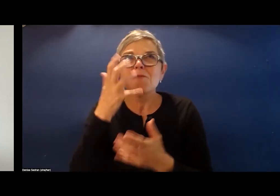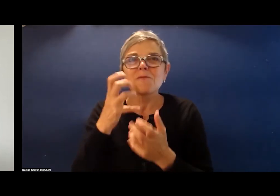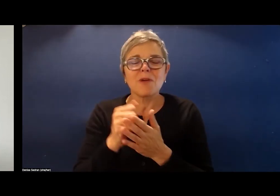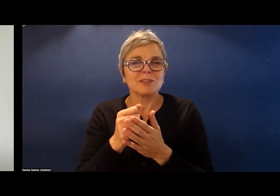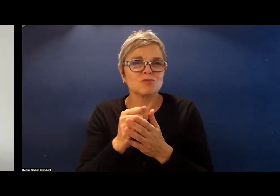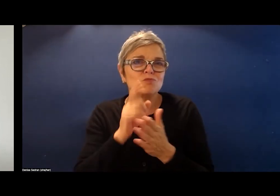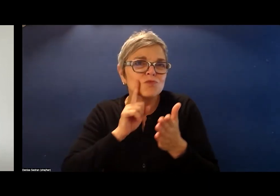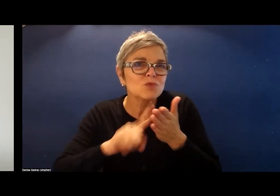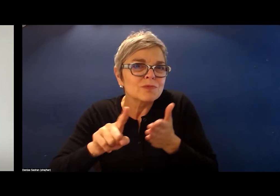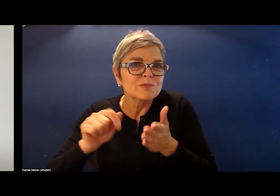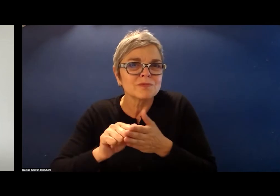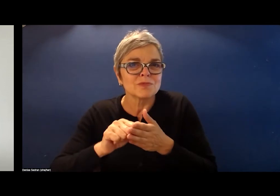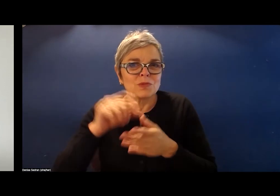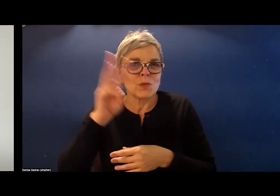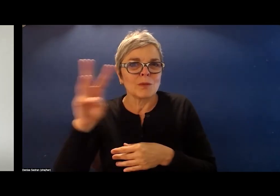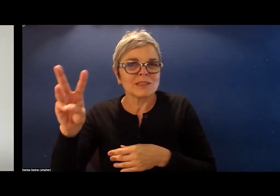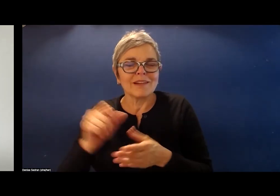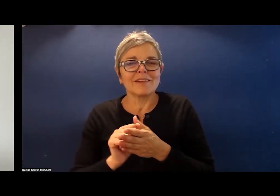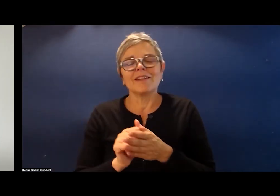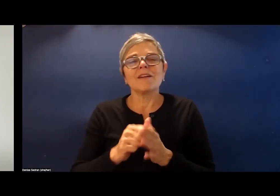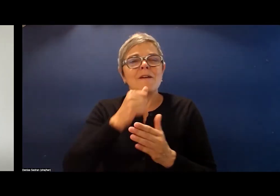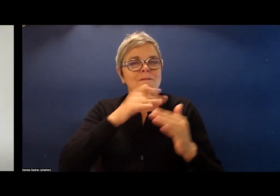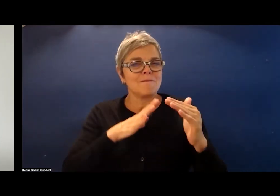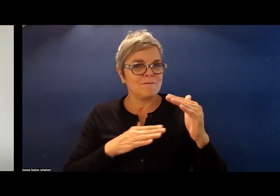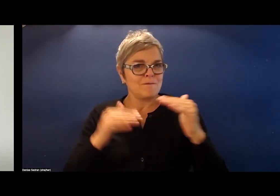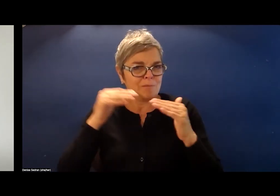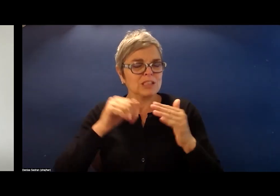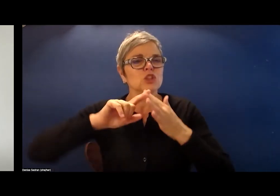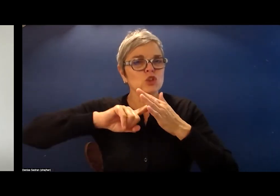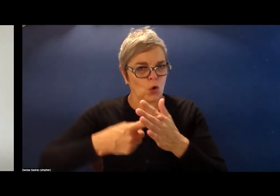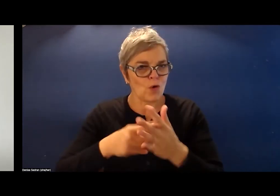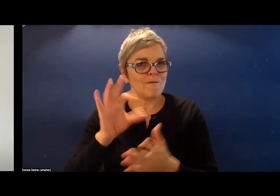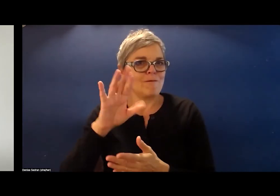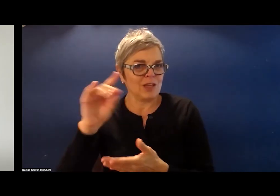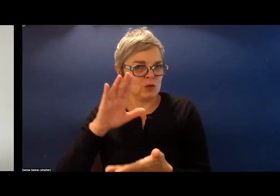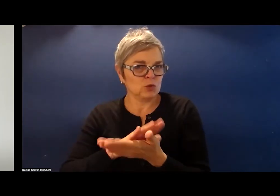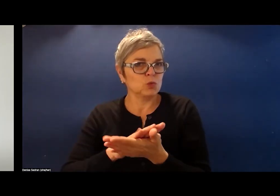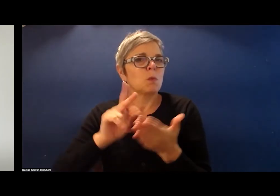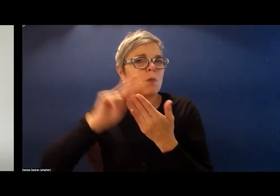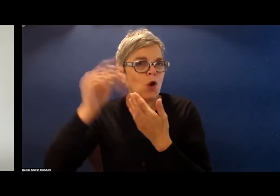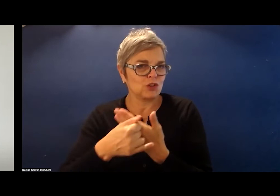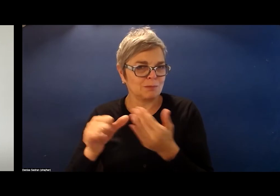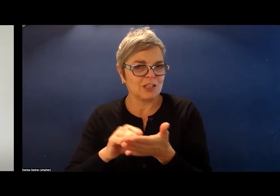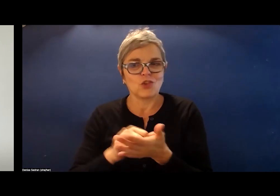on the AGGV website and click through the ten public facing lectures